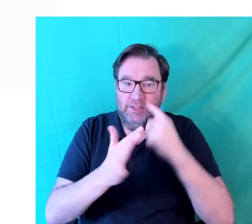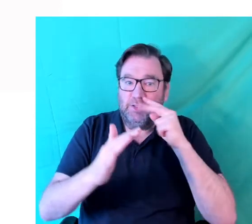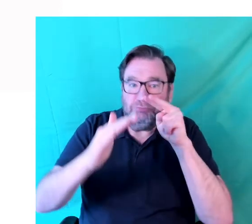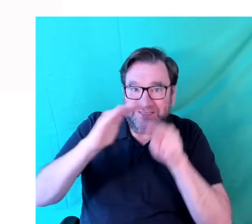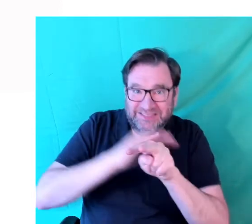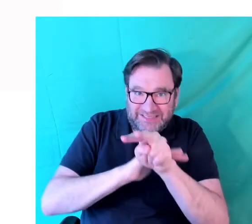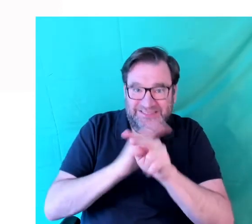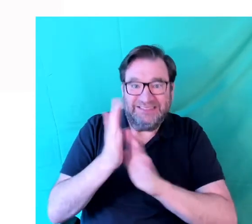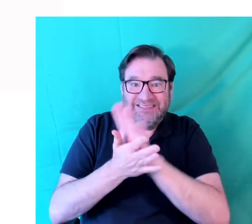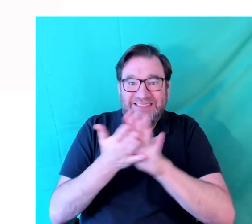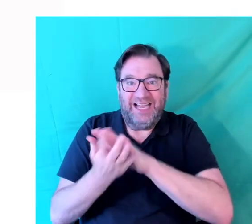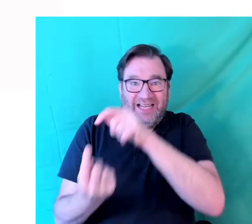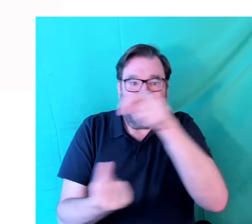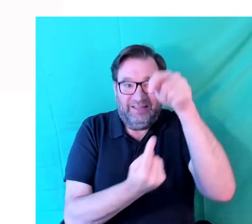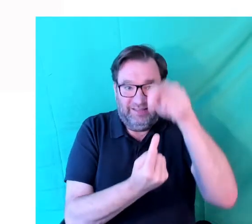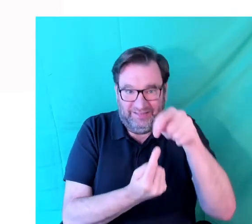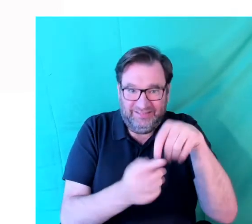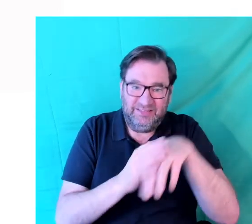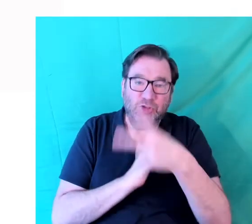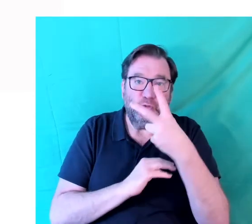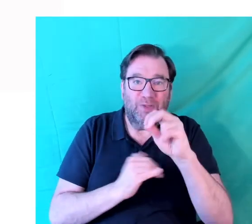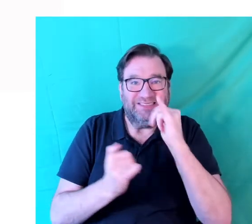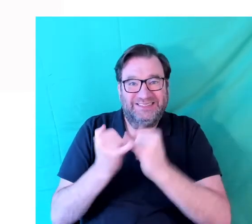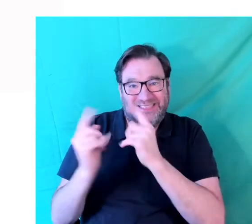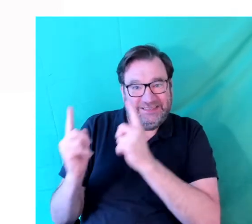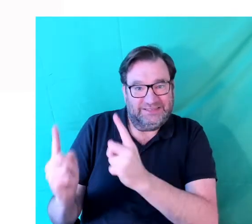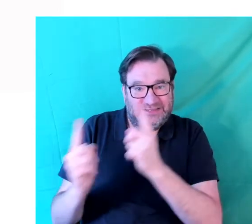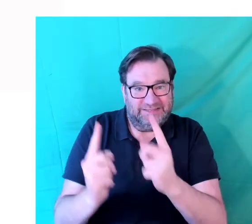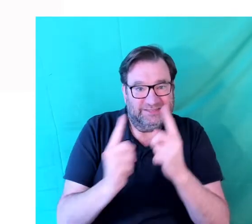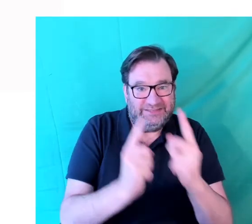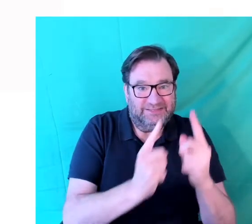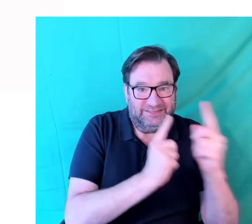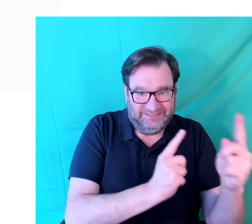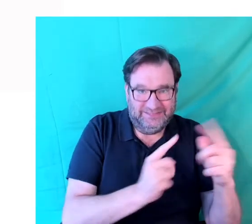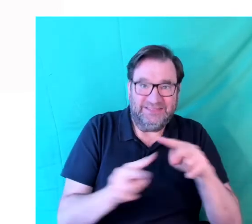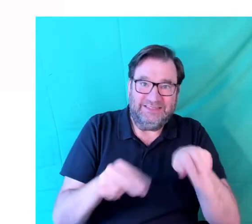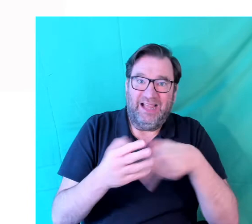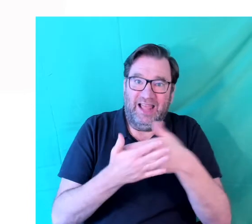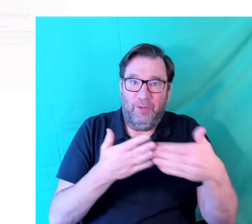location of a signing-aligned subtitle within a 20 second window of a sign language video sequence.